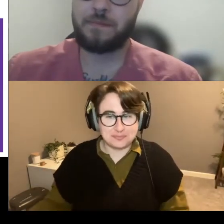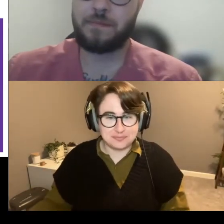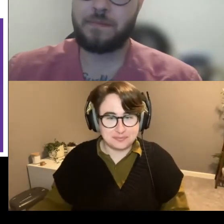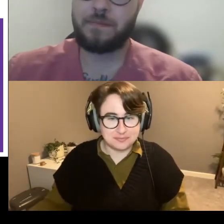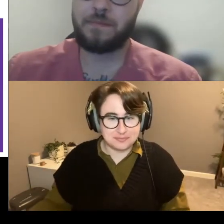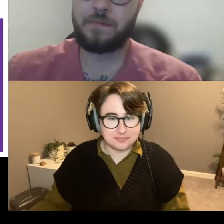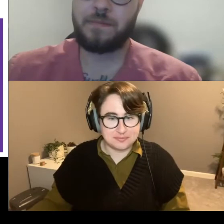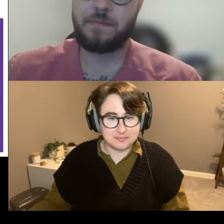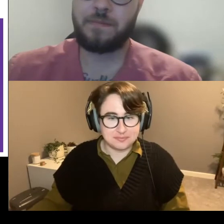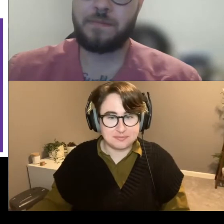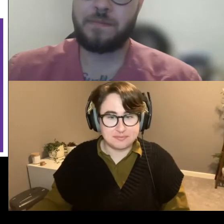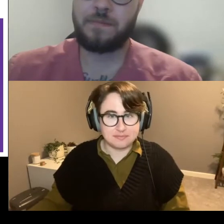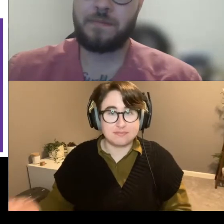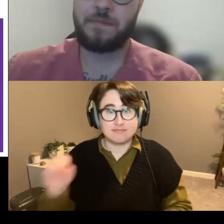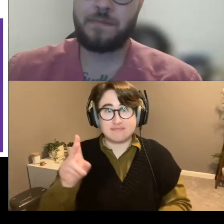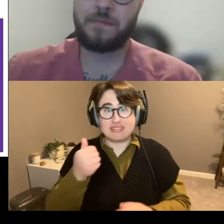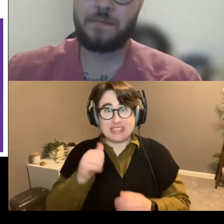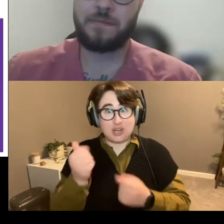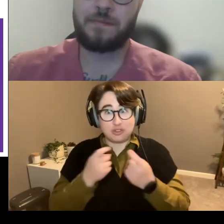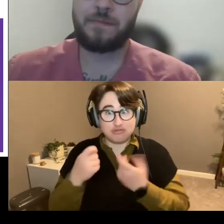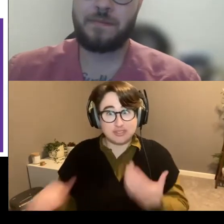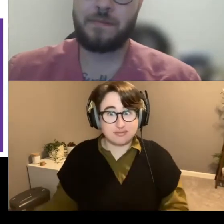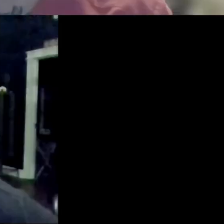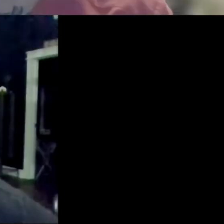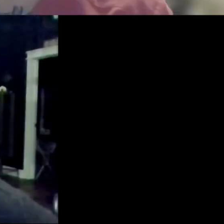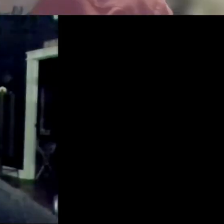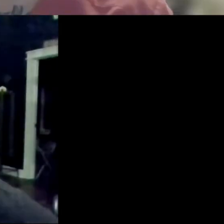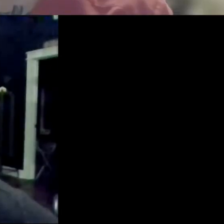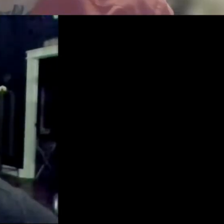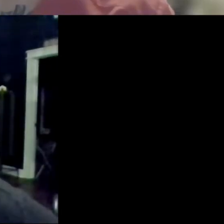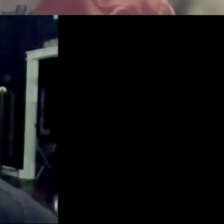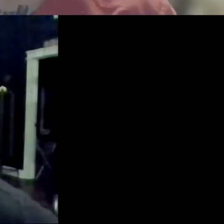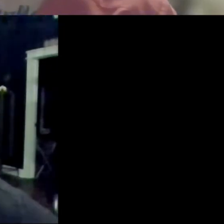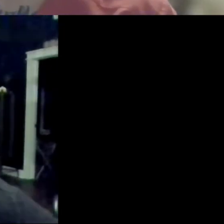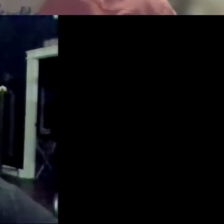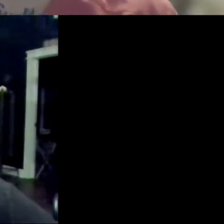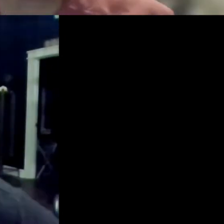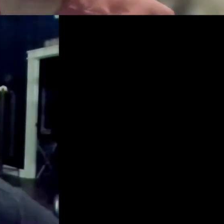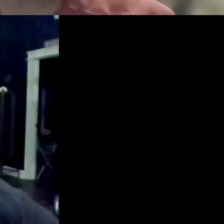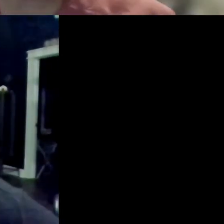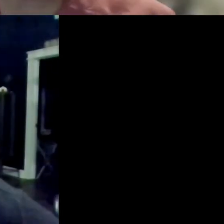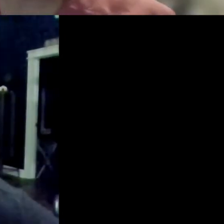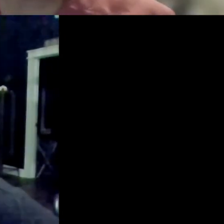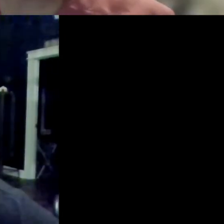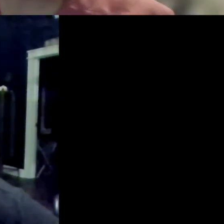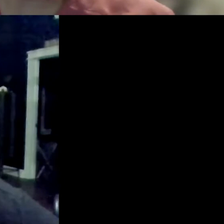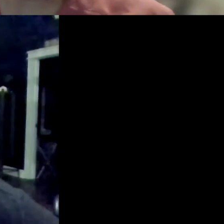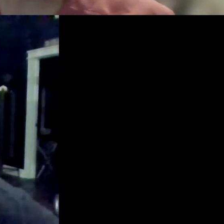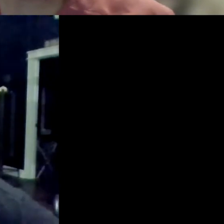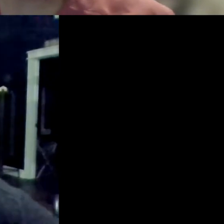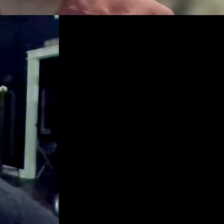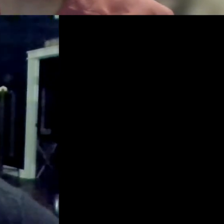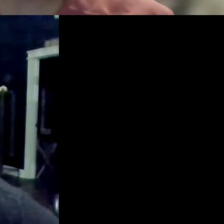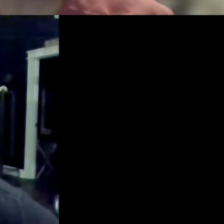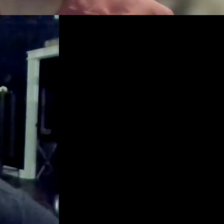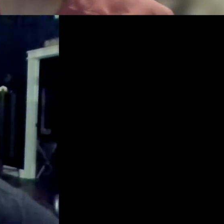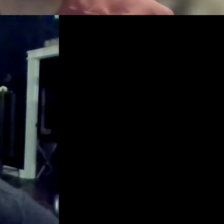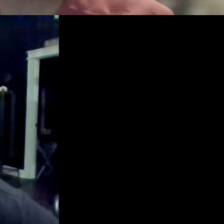So yeah, any questions that folks have? [Michael] So I am seeing one that's in the Q&A.